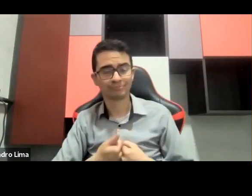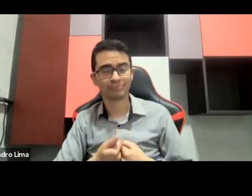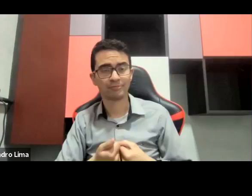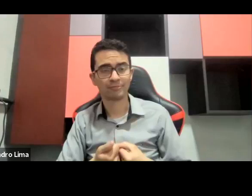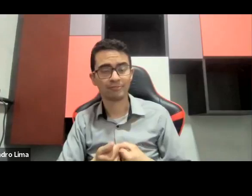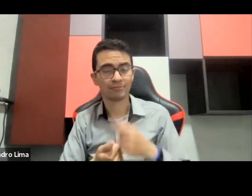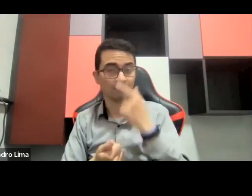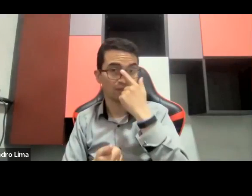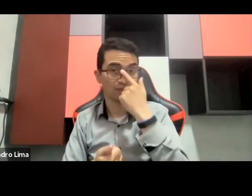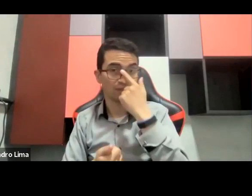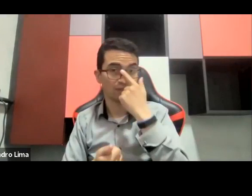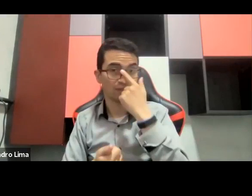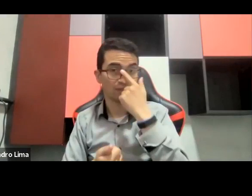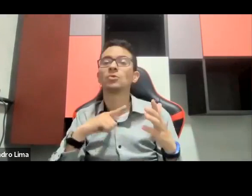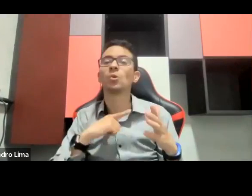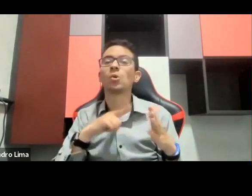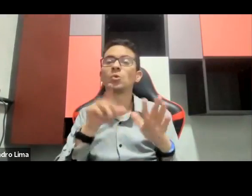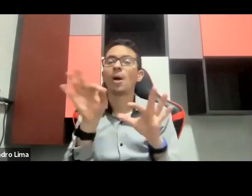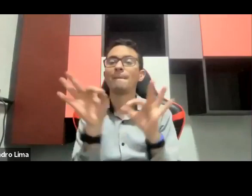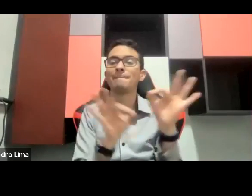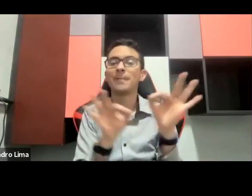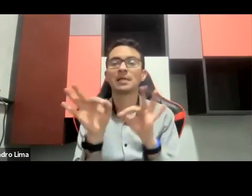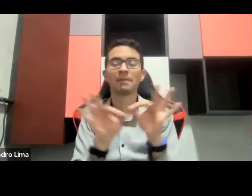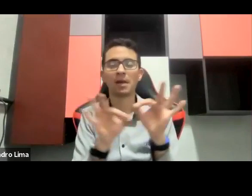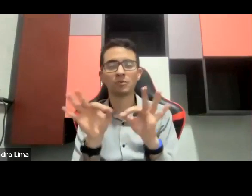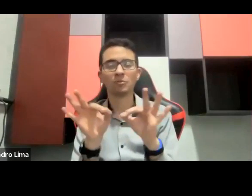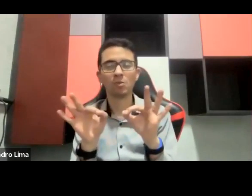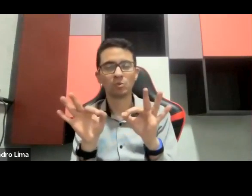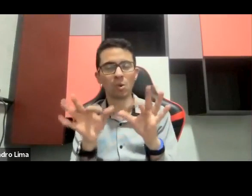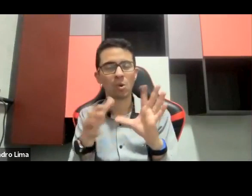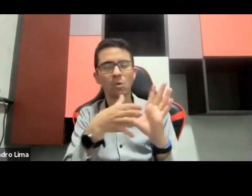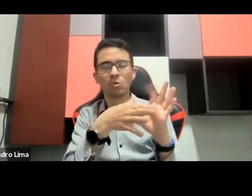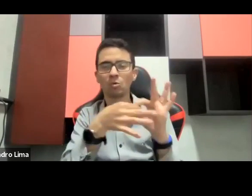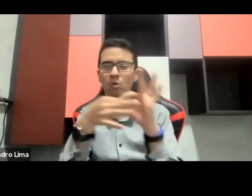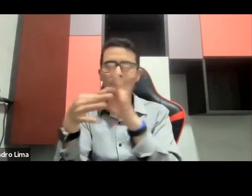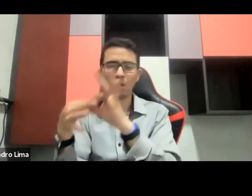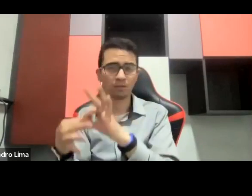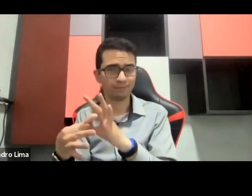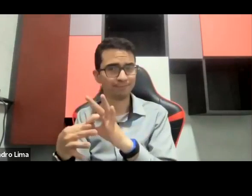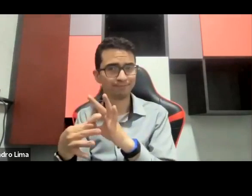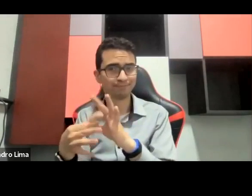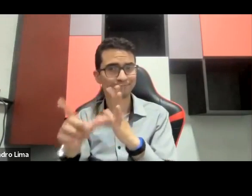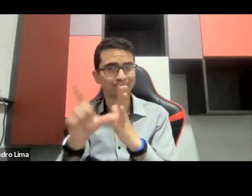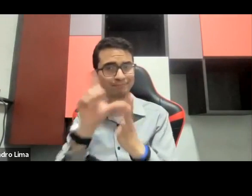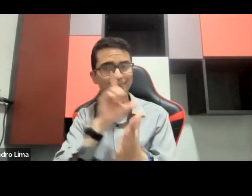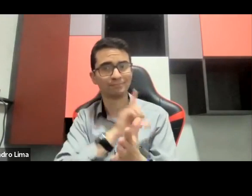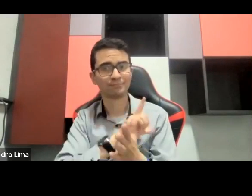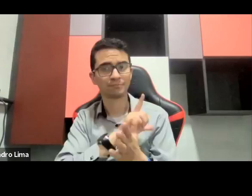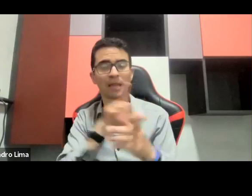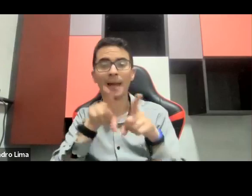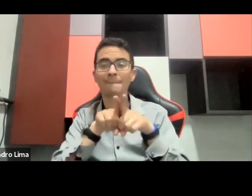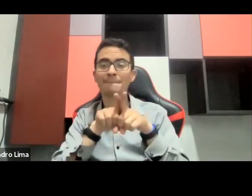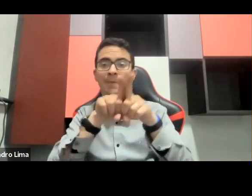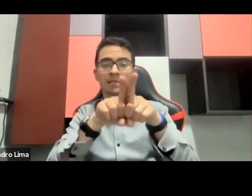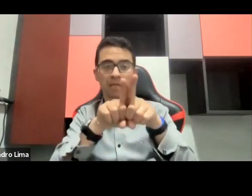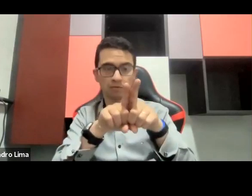contacts. to take to taken by one part to taken by one partner for us taken by one partner to our other potential. partner partner in the page partner in the paper deliberate